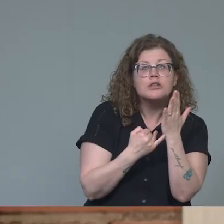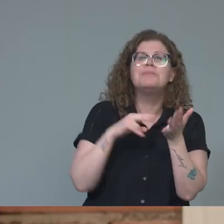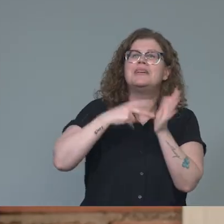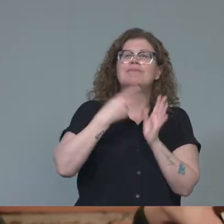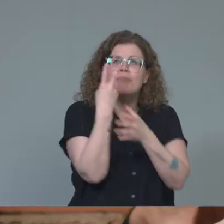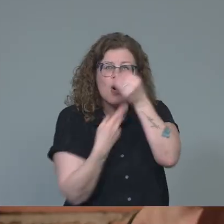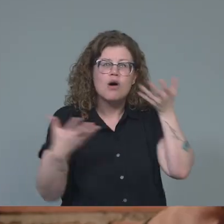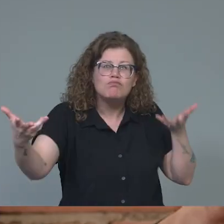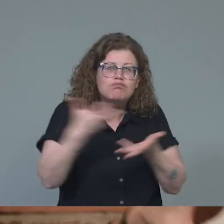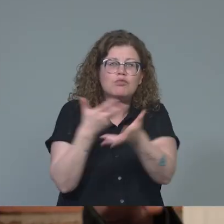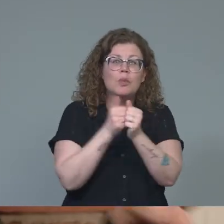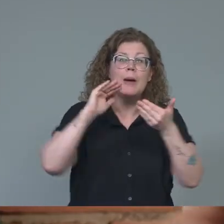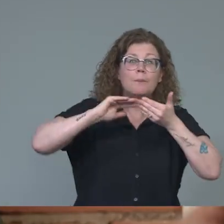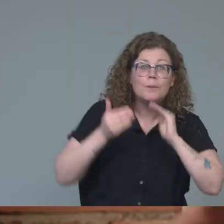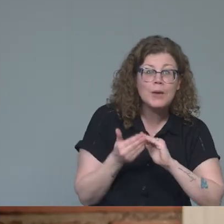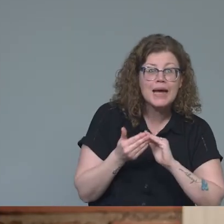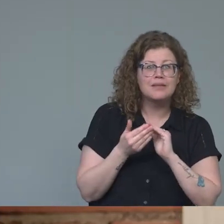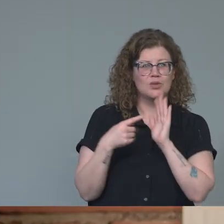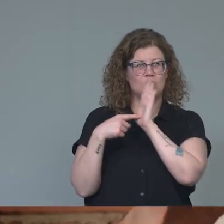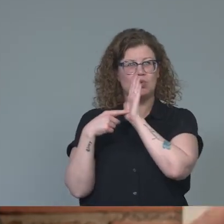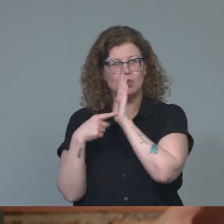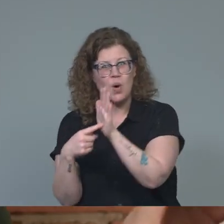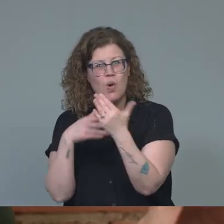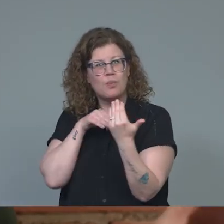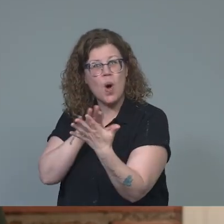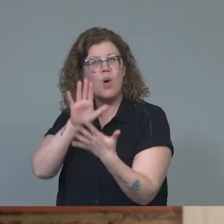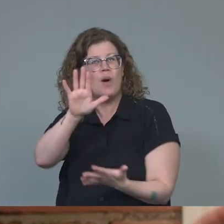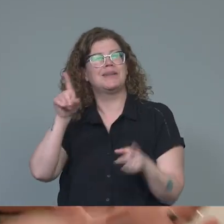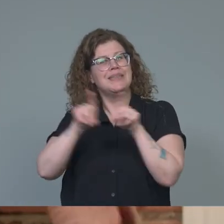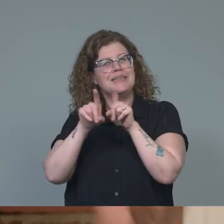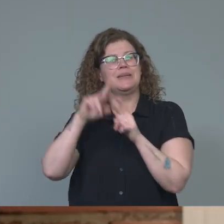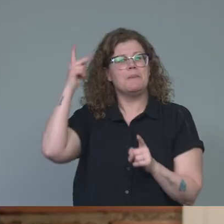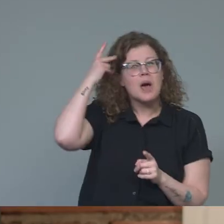at that point the final product goes back to the artist and the artist themselves designs